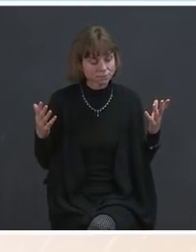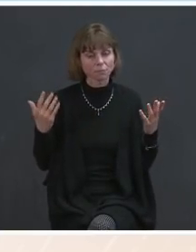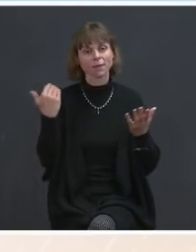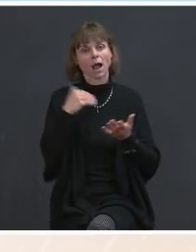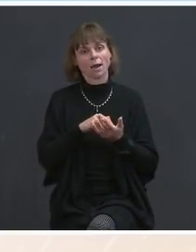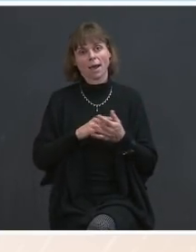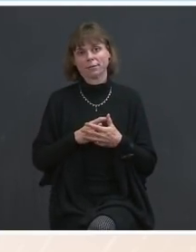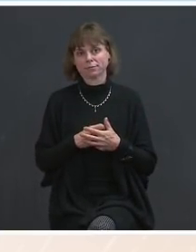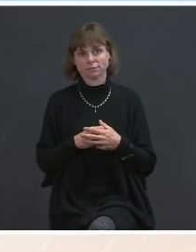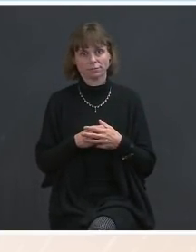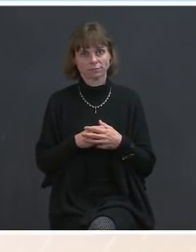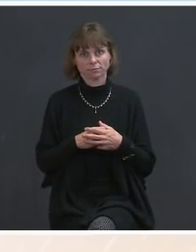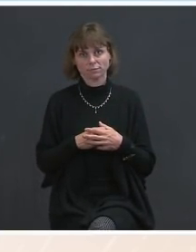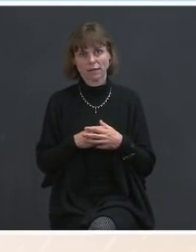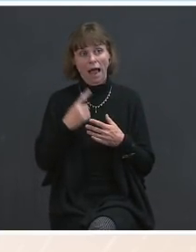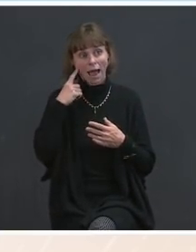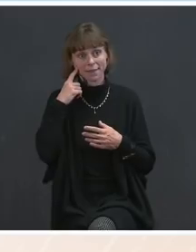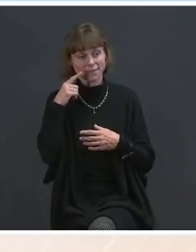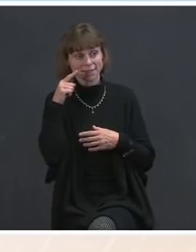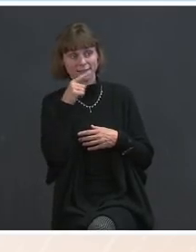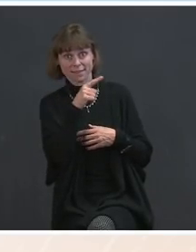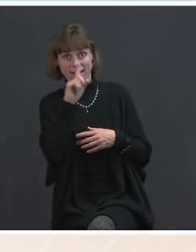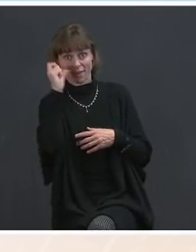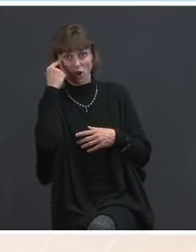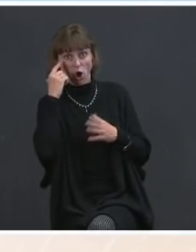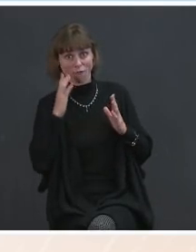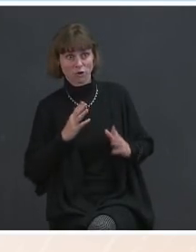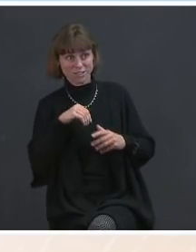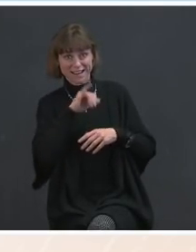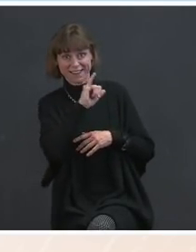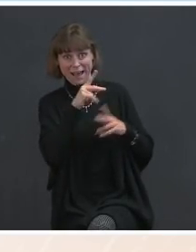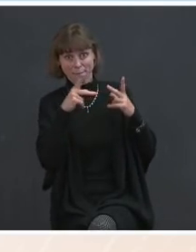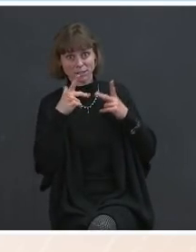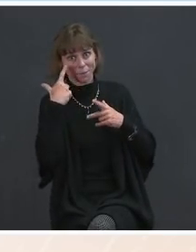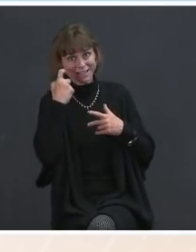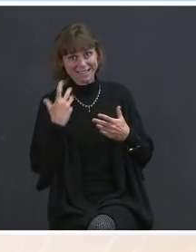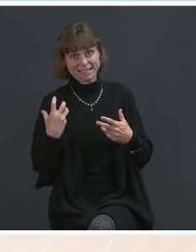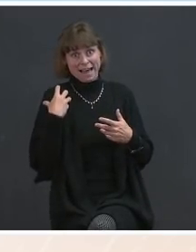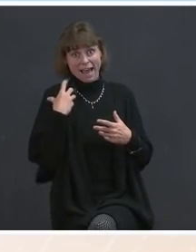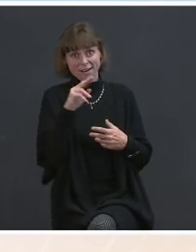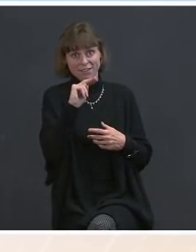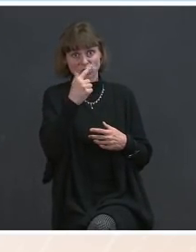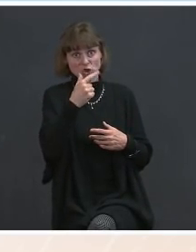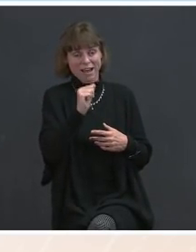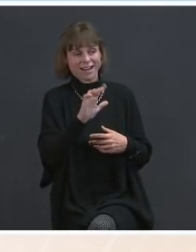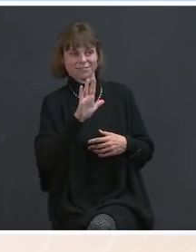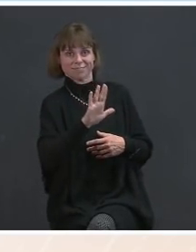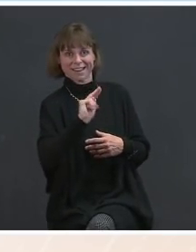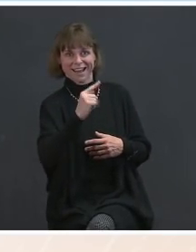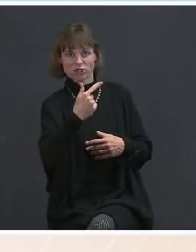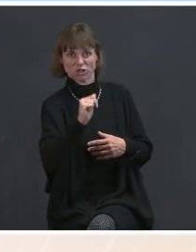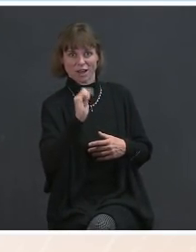I think he's in that position because he is head of the NGA. And it's up to the NGA to determine if that's where they want to see things, moving forward.